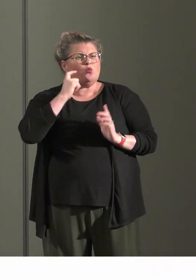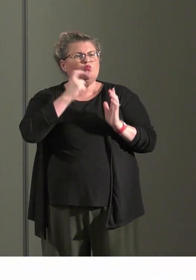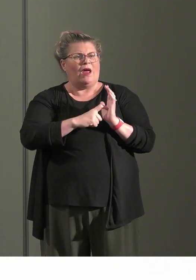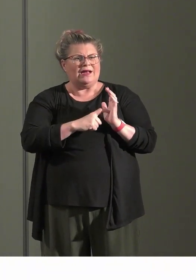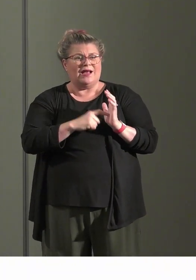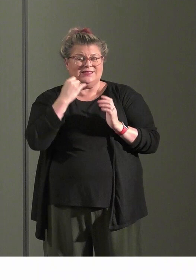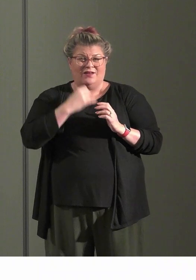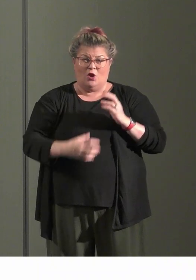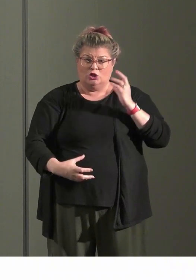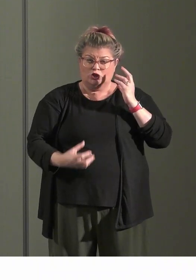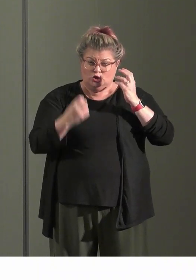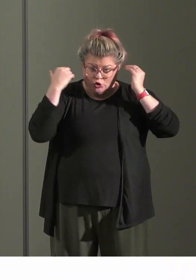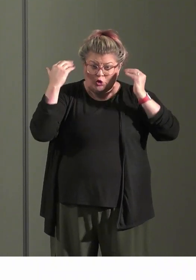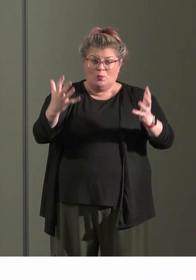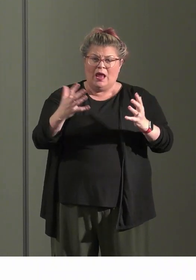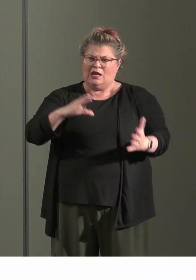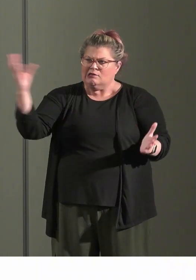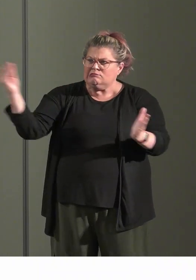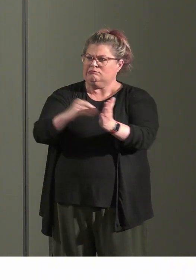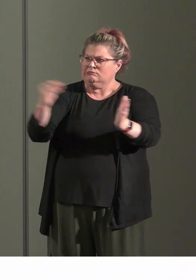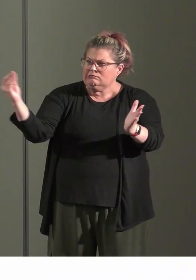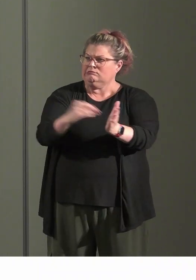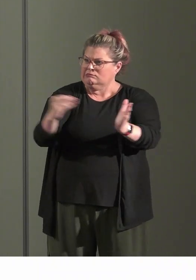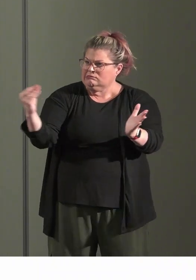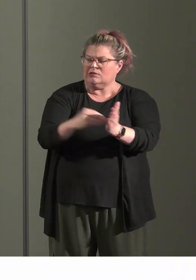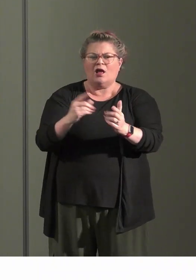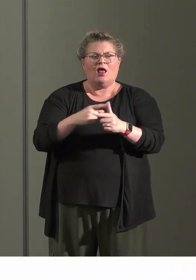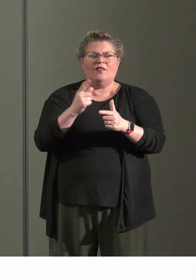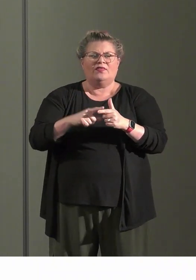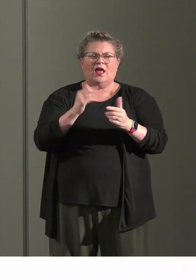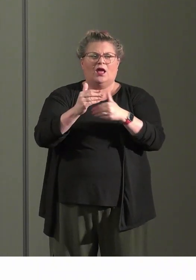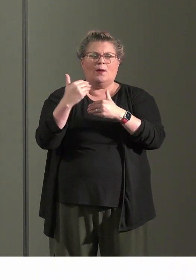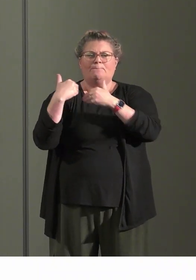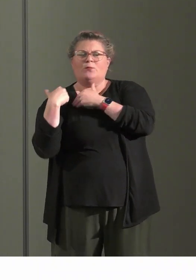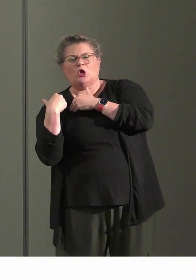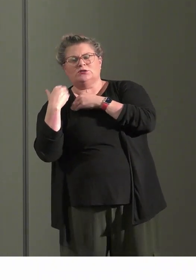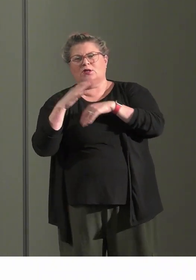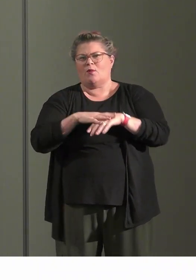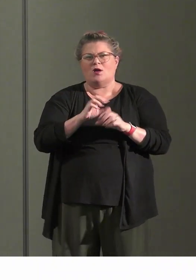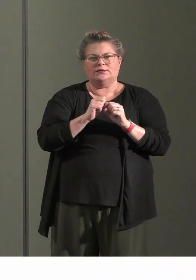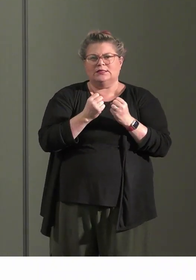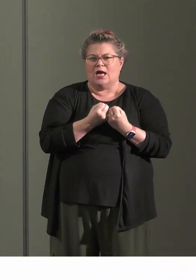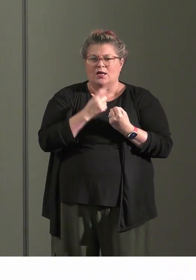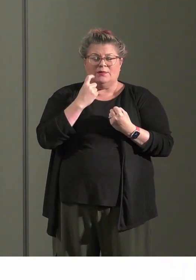time used is burdensome on society. There is a lot of legislation and one thing to